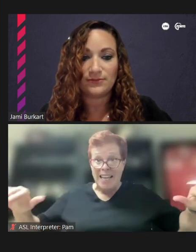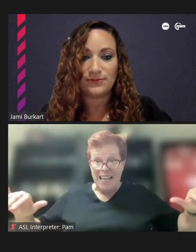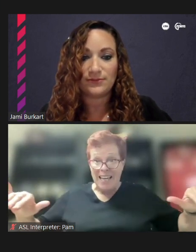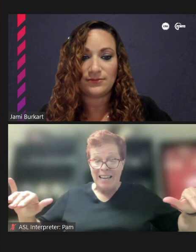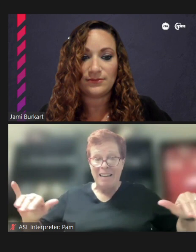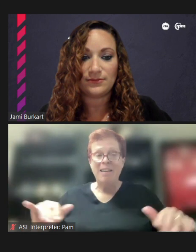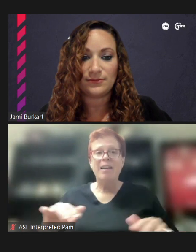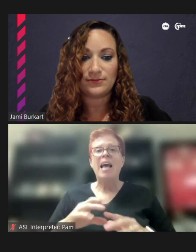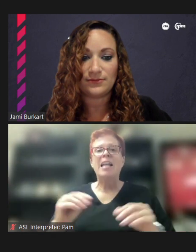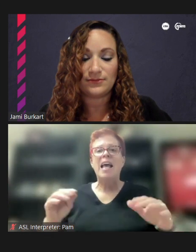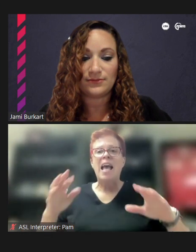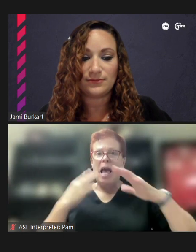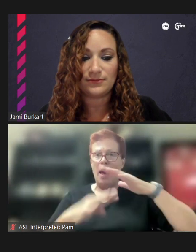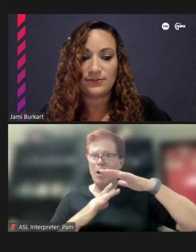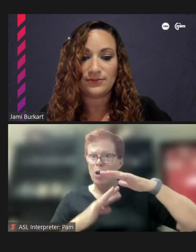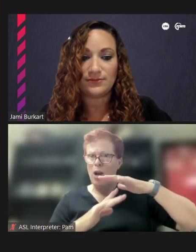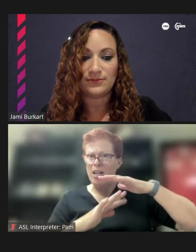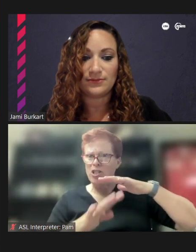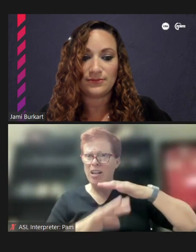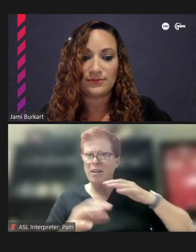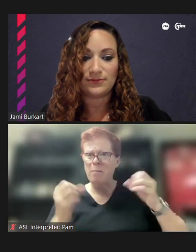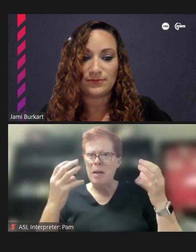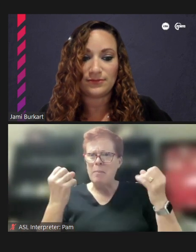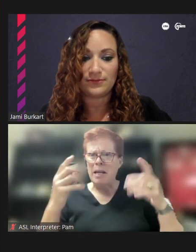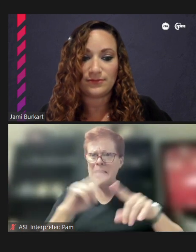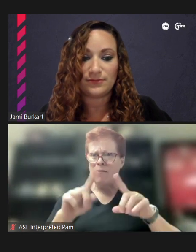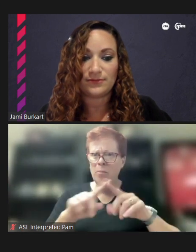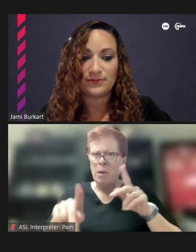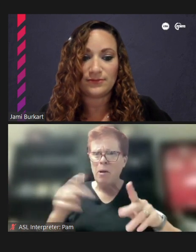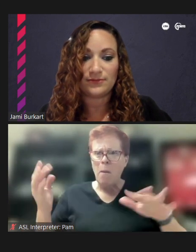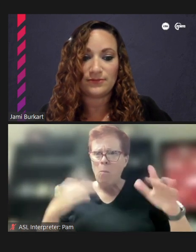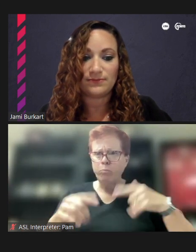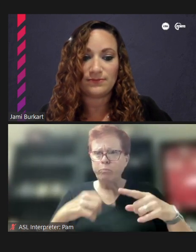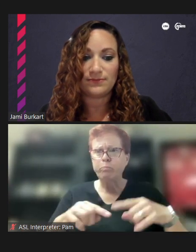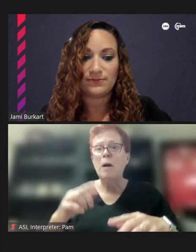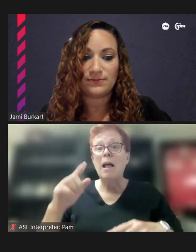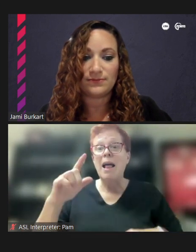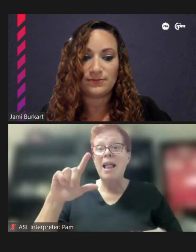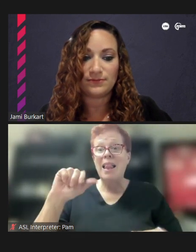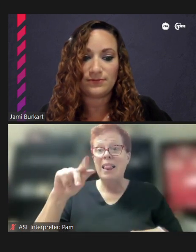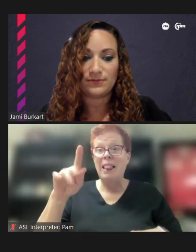immigration, but a long case of diversity. Lakefront, but especially what I think about